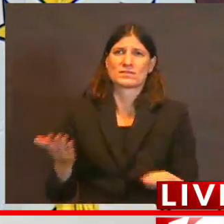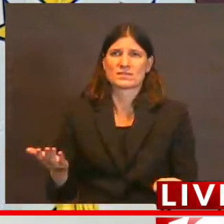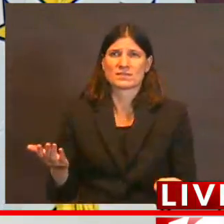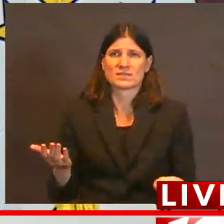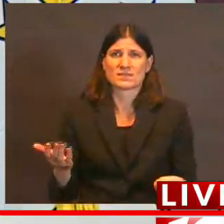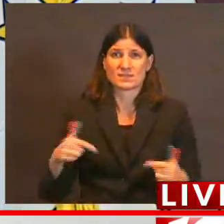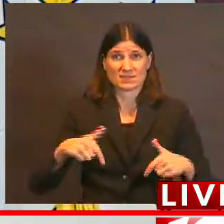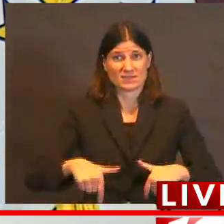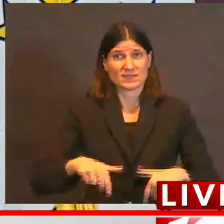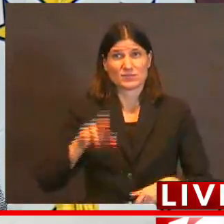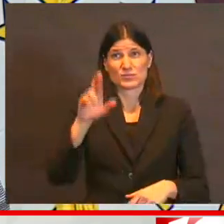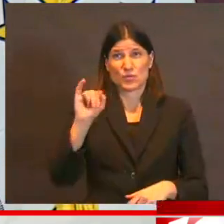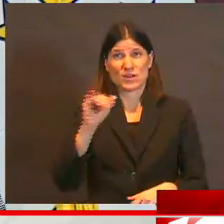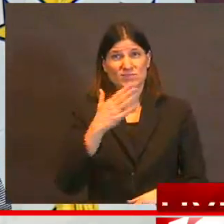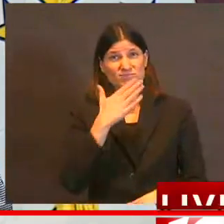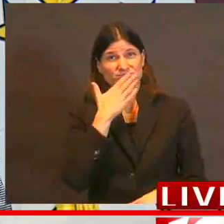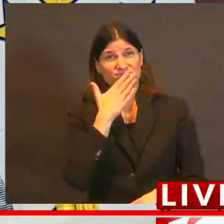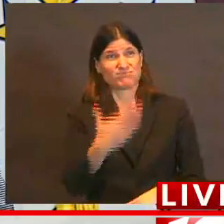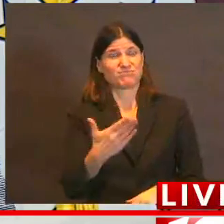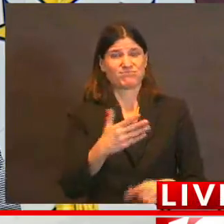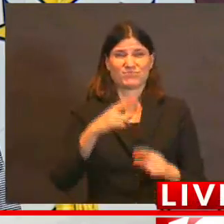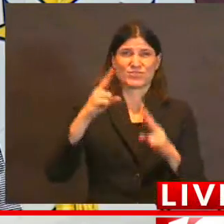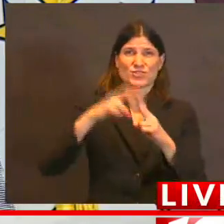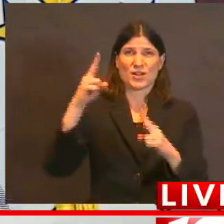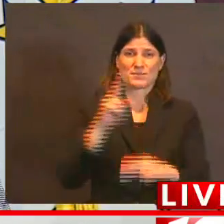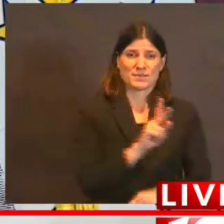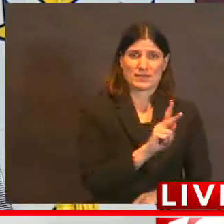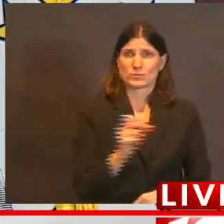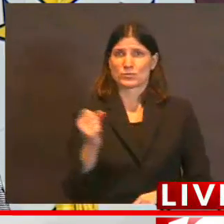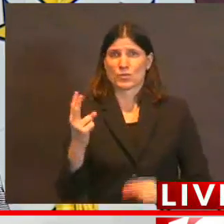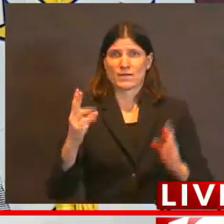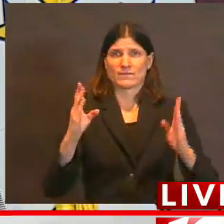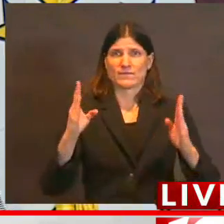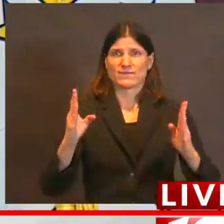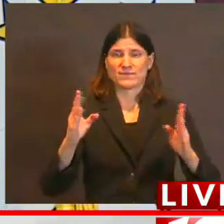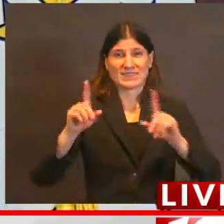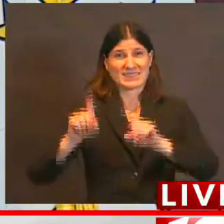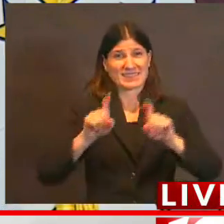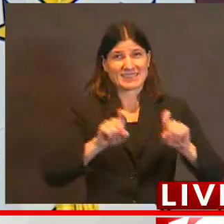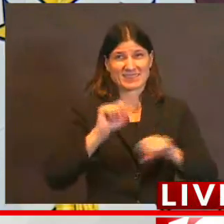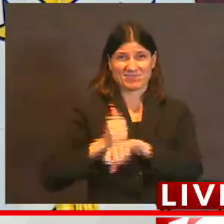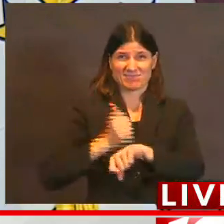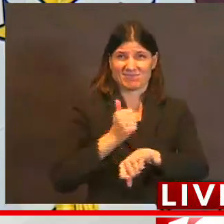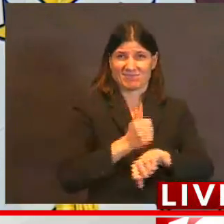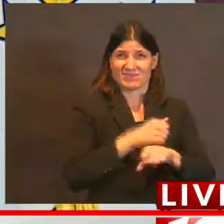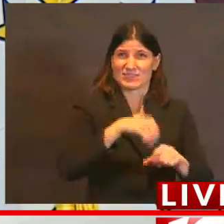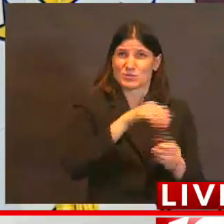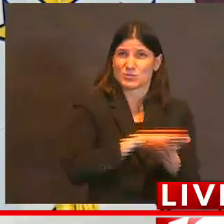STUDENTS. WE HAVE THE STATE OF THE ART EDUCATION OPERATION CENTER ONLY ONE IN THE COUNTRY